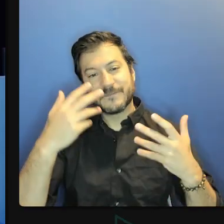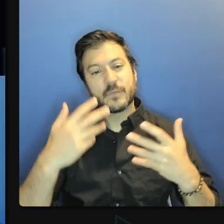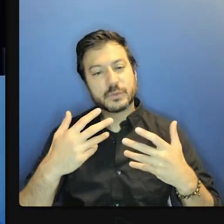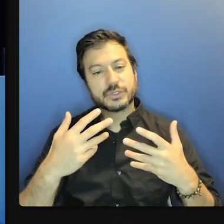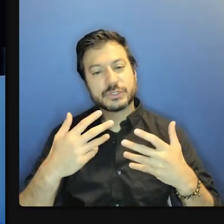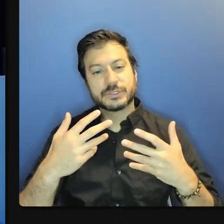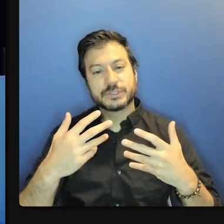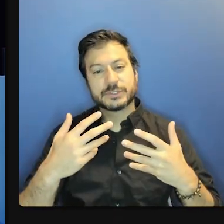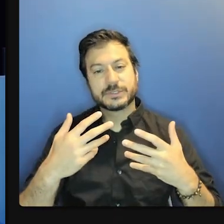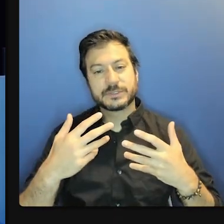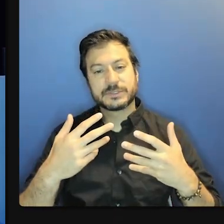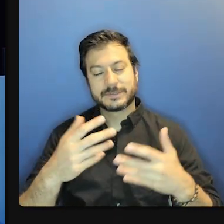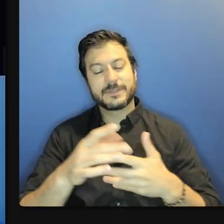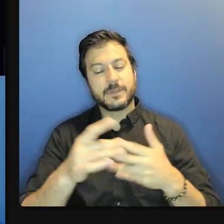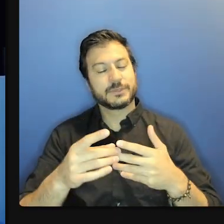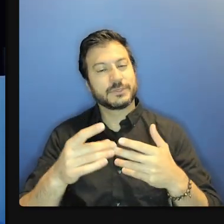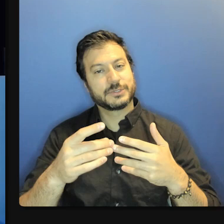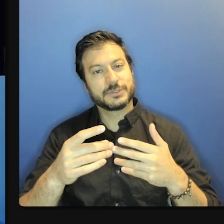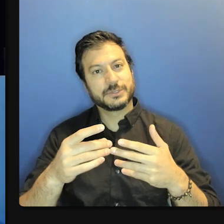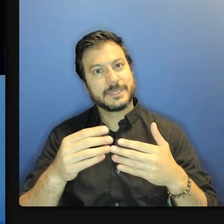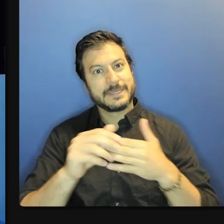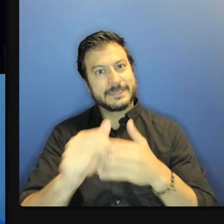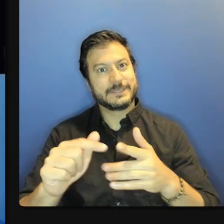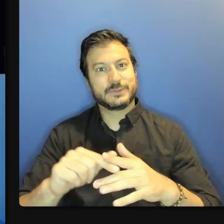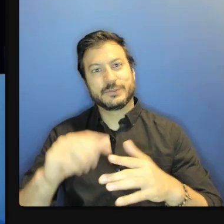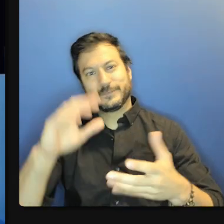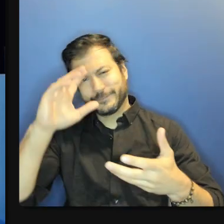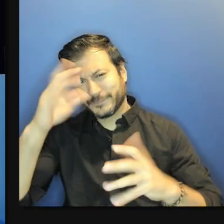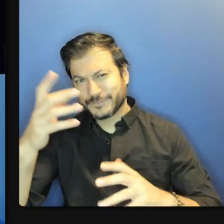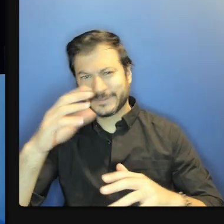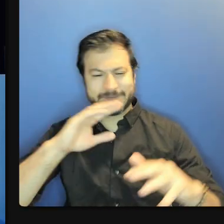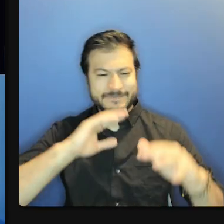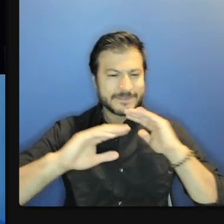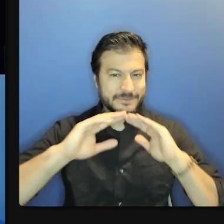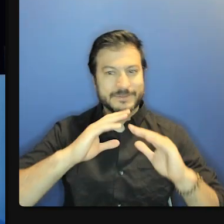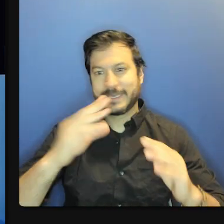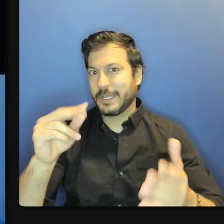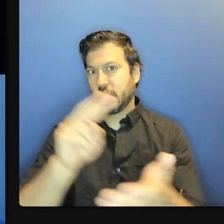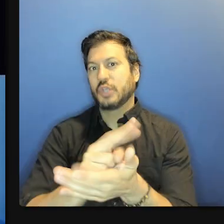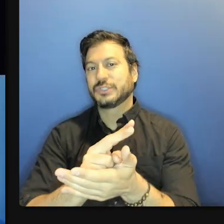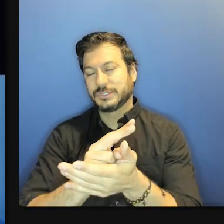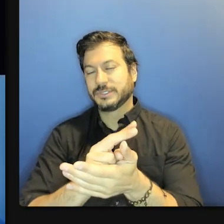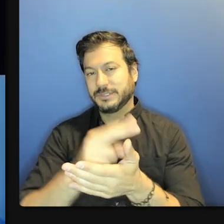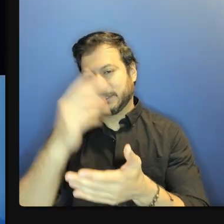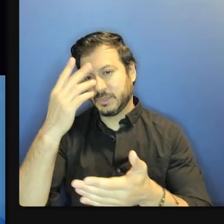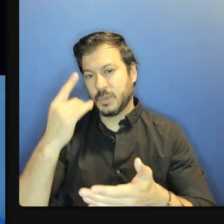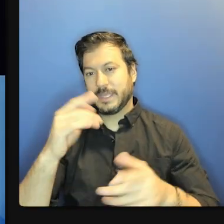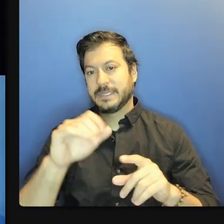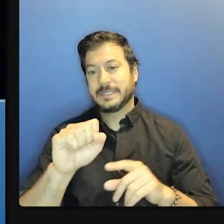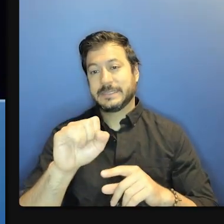unfortunately, this often leads to confusion, frustration and an eventual loss, which is why SigridWave